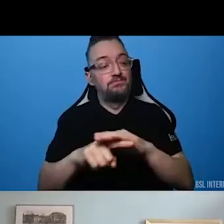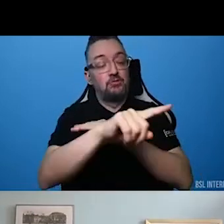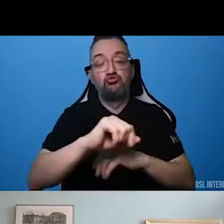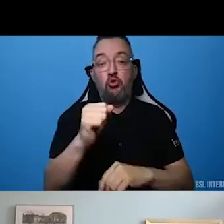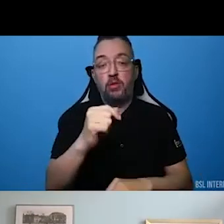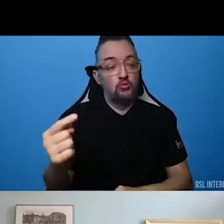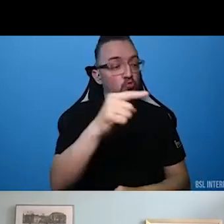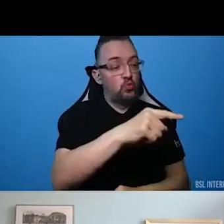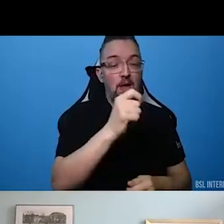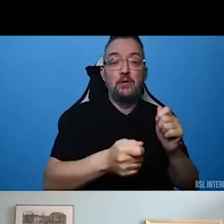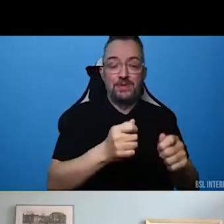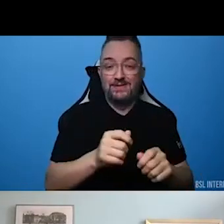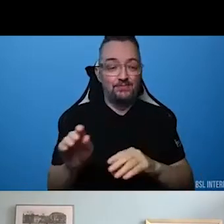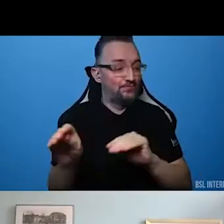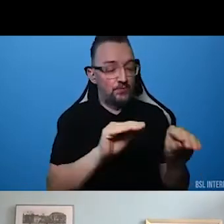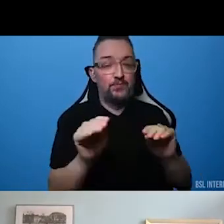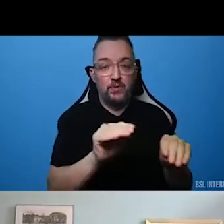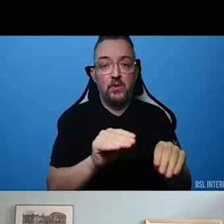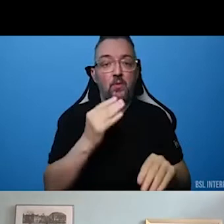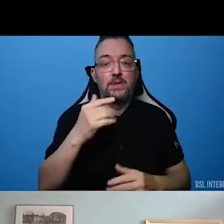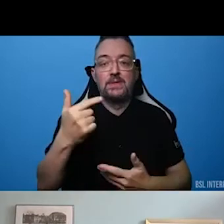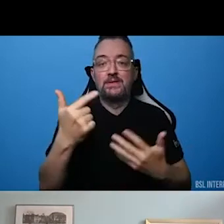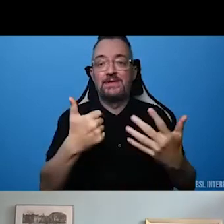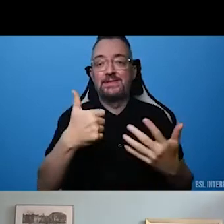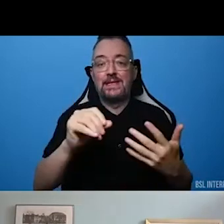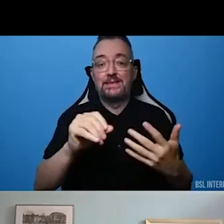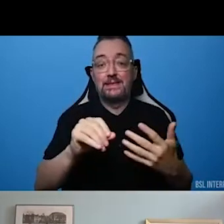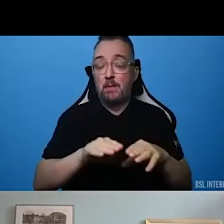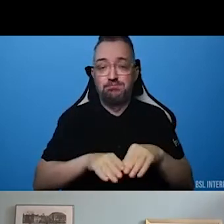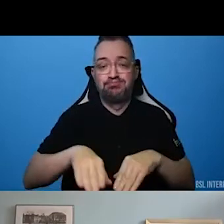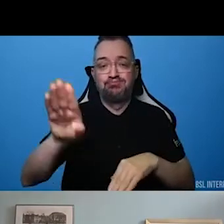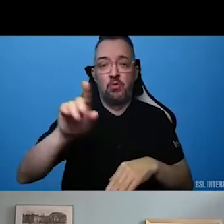really accelerated after the 1760s which was the end of the seven years war